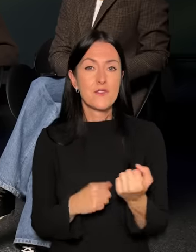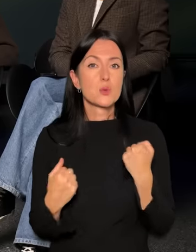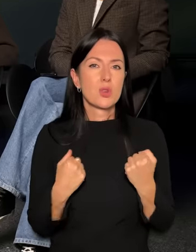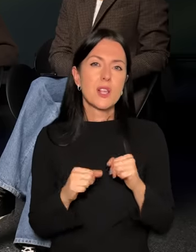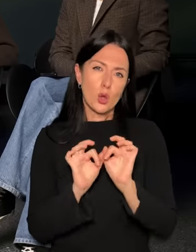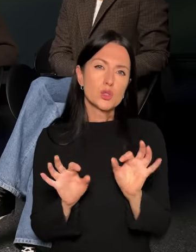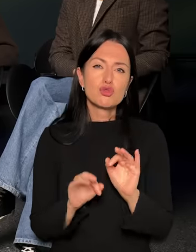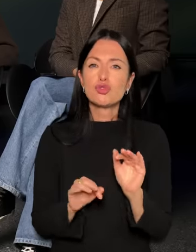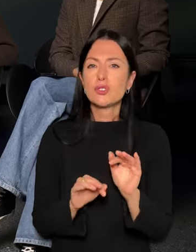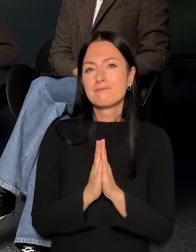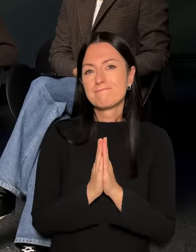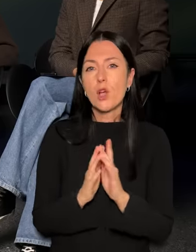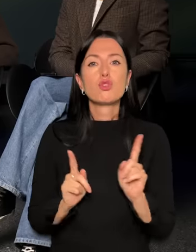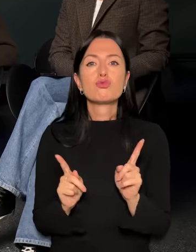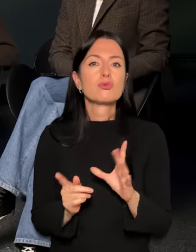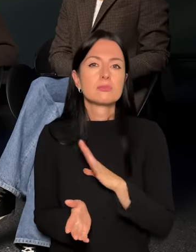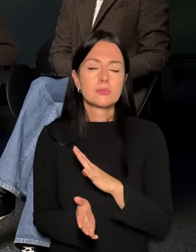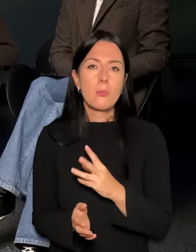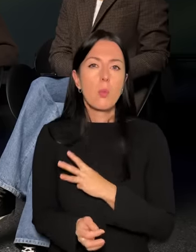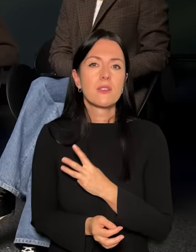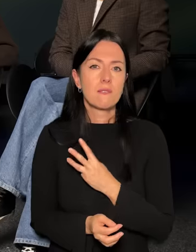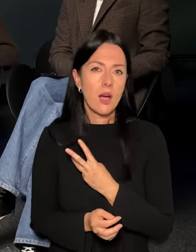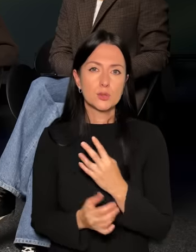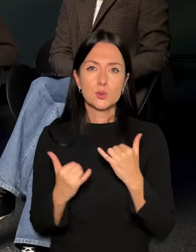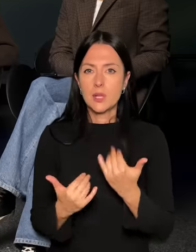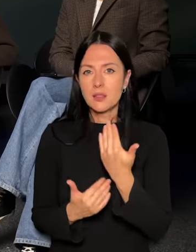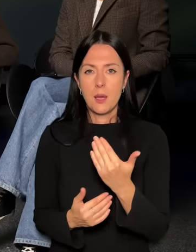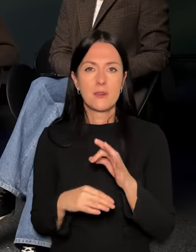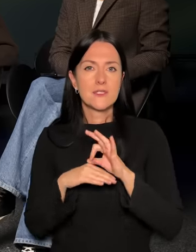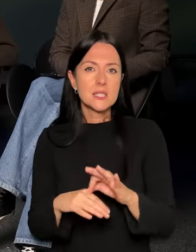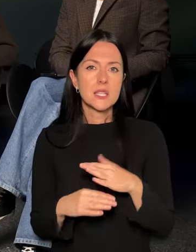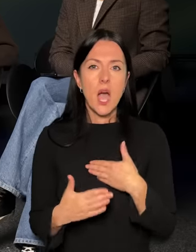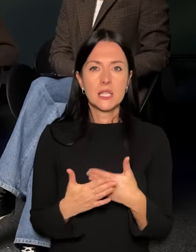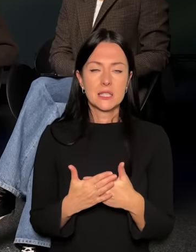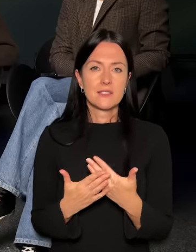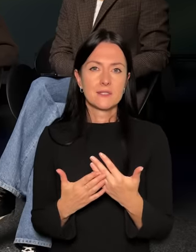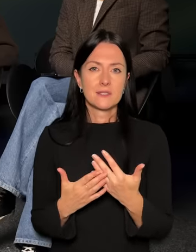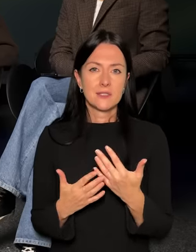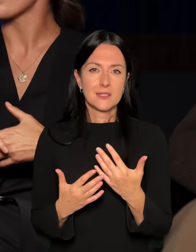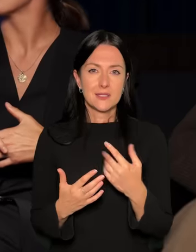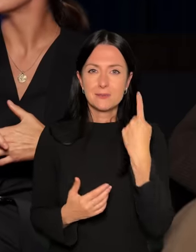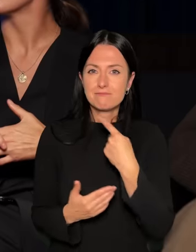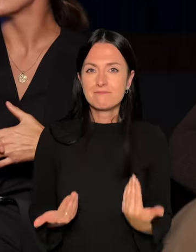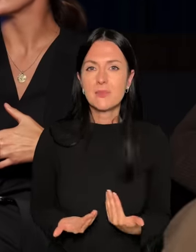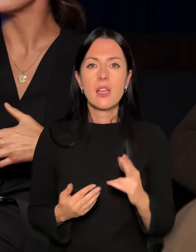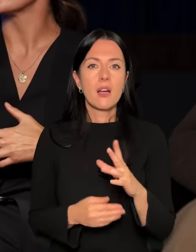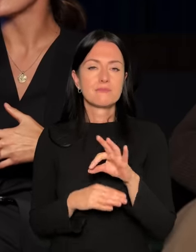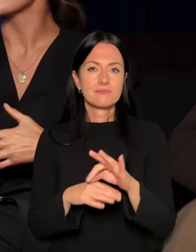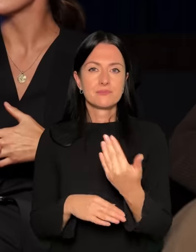Please, tell us what motivated you to lead an active lifestyle, and how was your rehabilitation process?